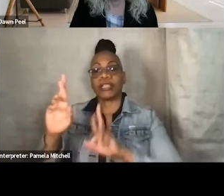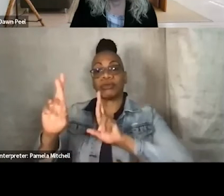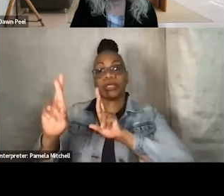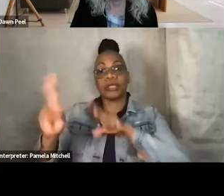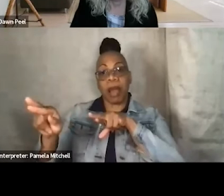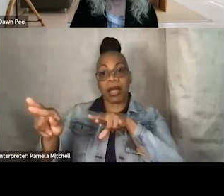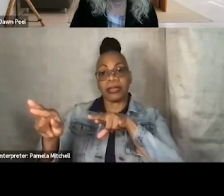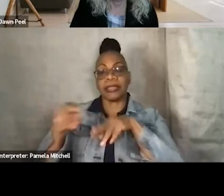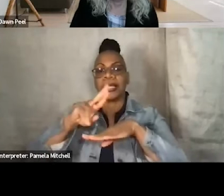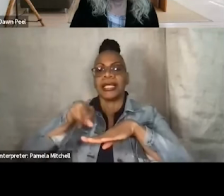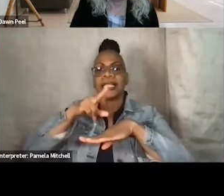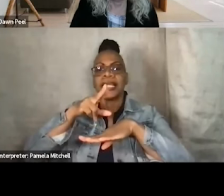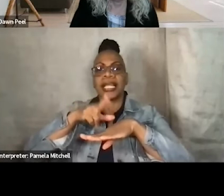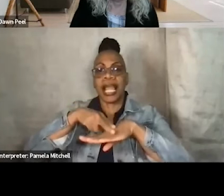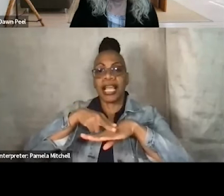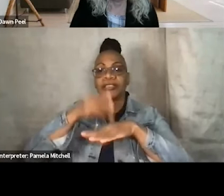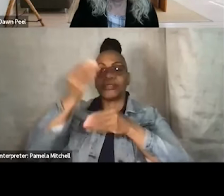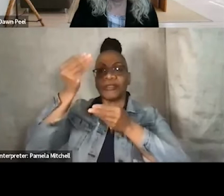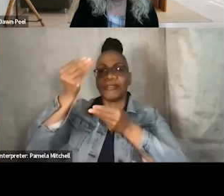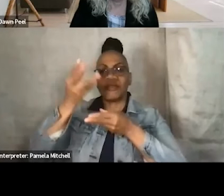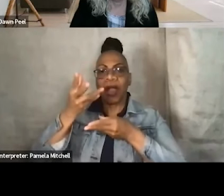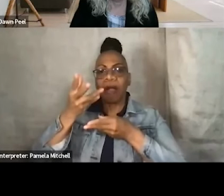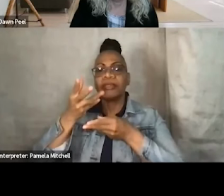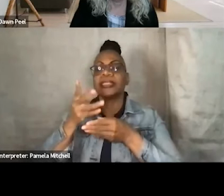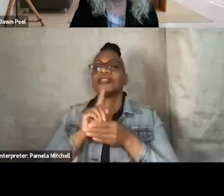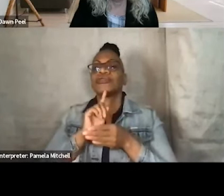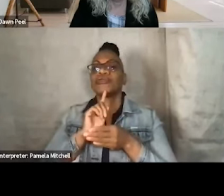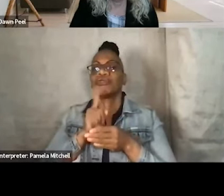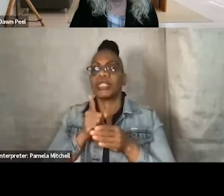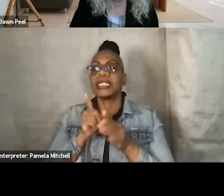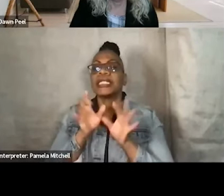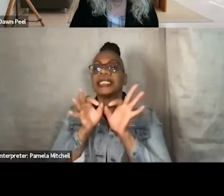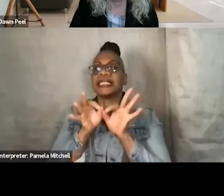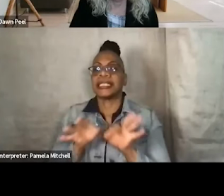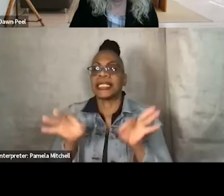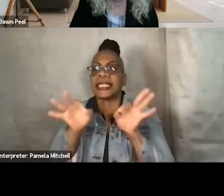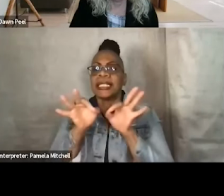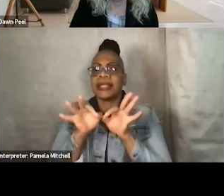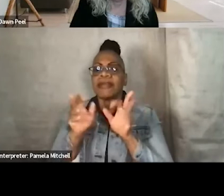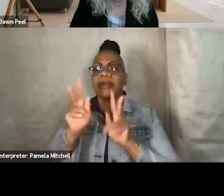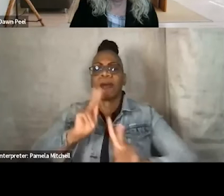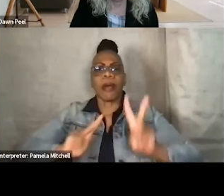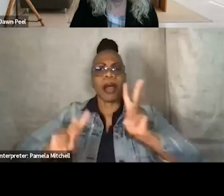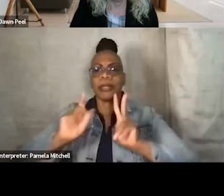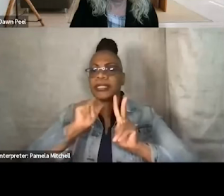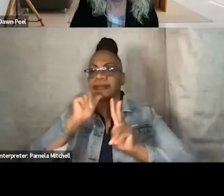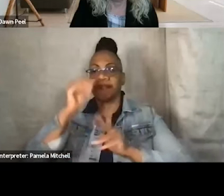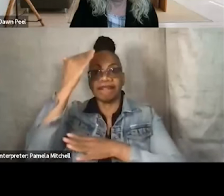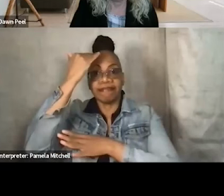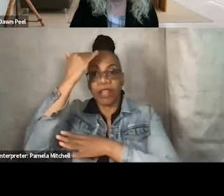You know, the national data tells us that there's still significant portion of the population that doesn't know either what 988 is